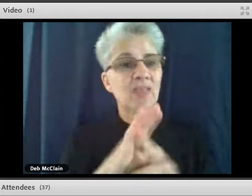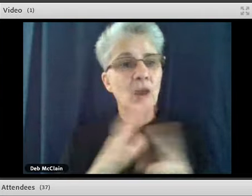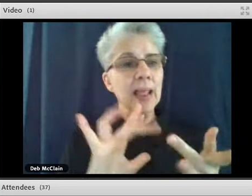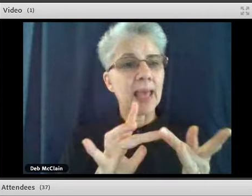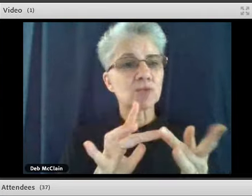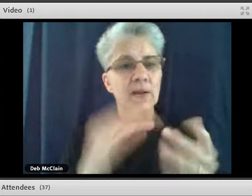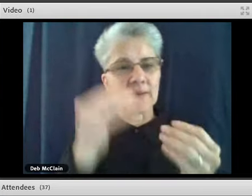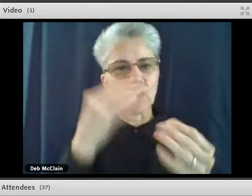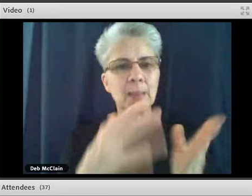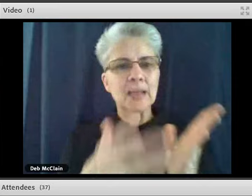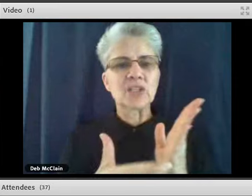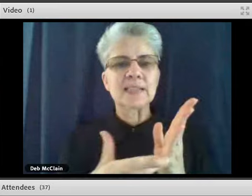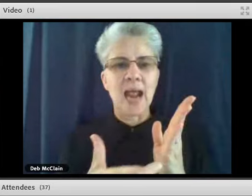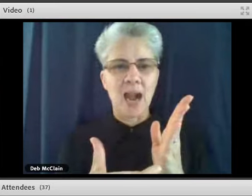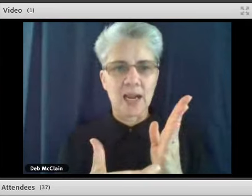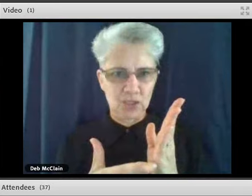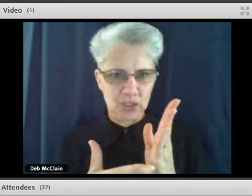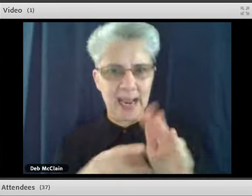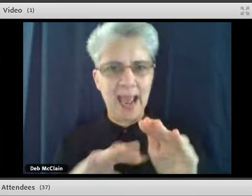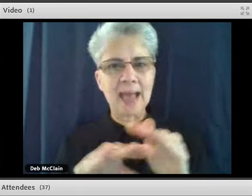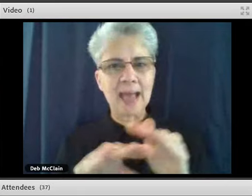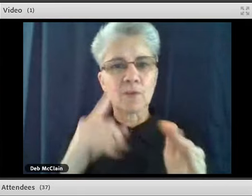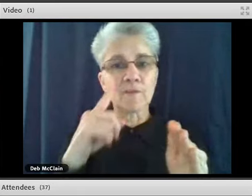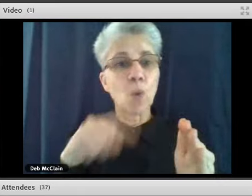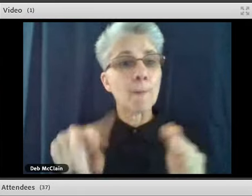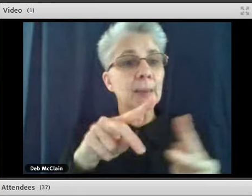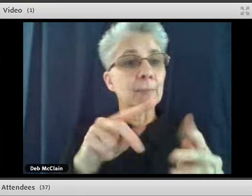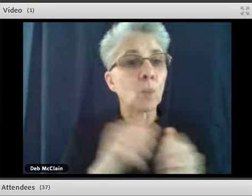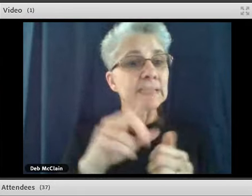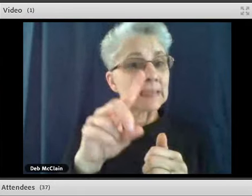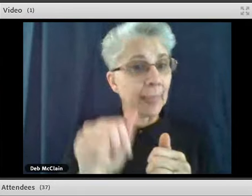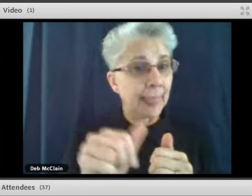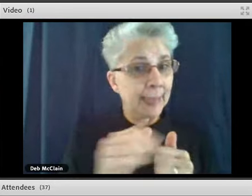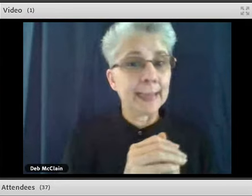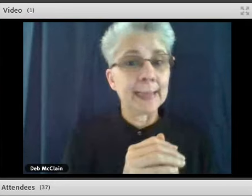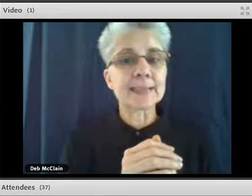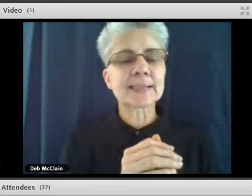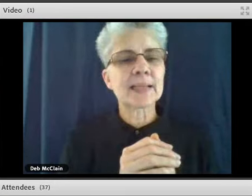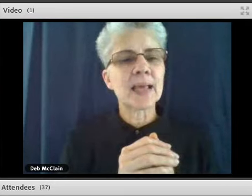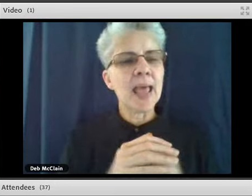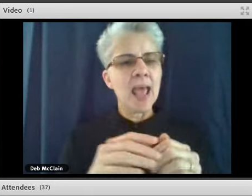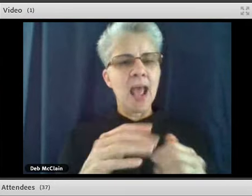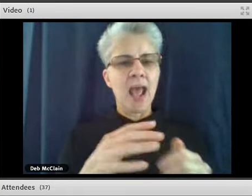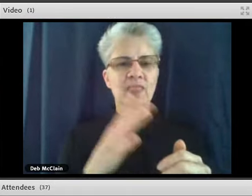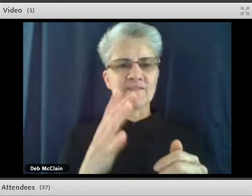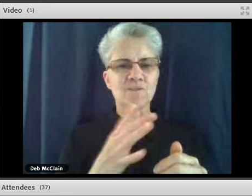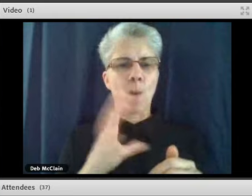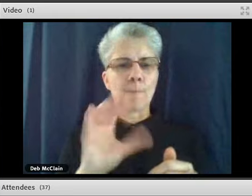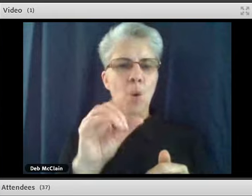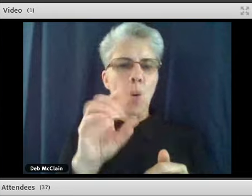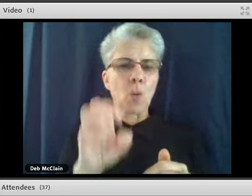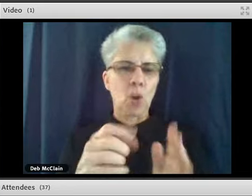make their electronic and information technology accessible to people with disabilities. And here's the formal code law.